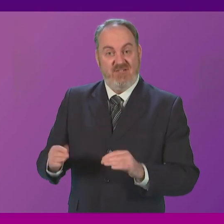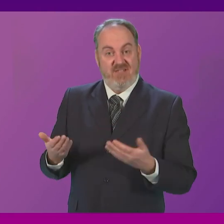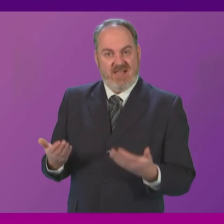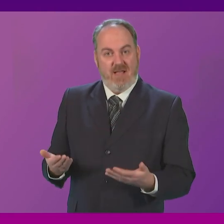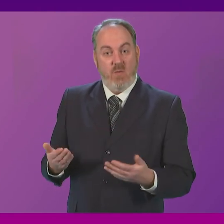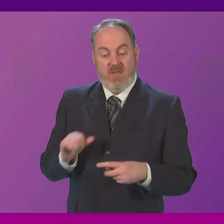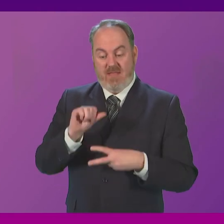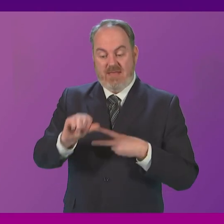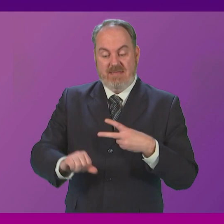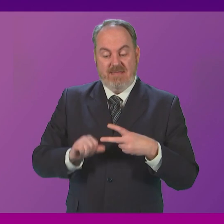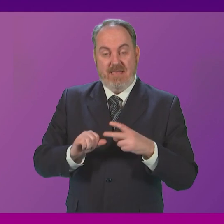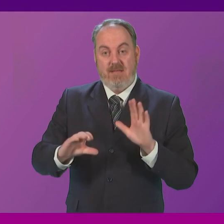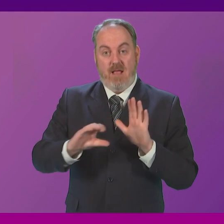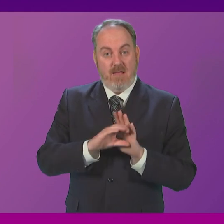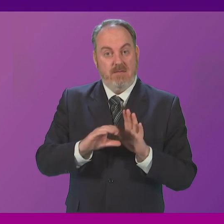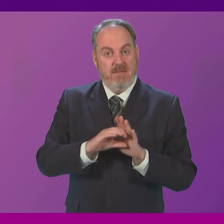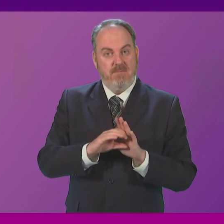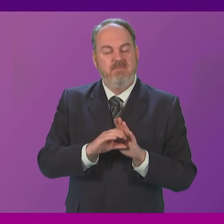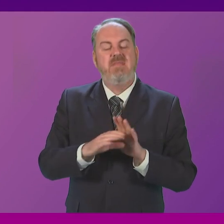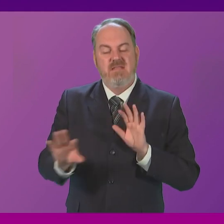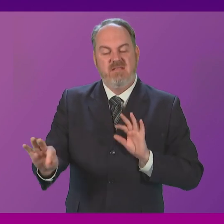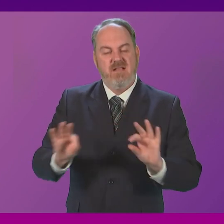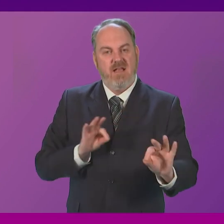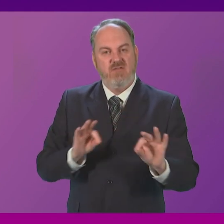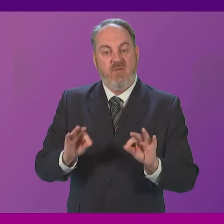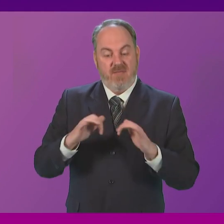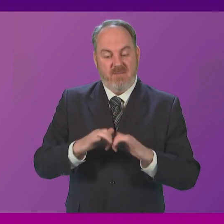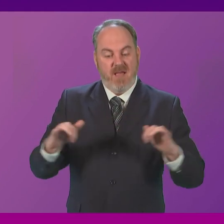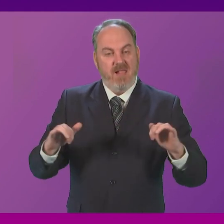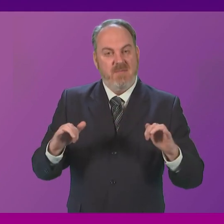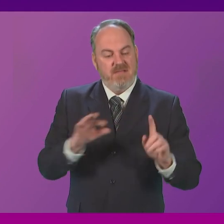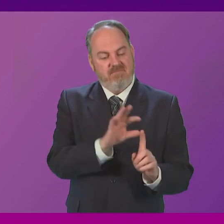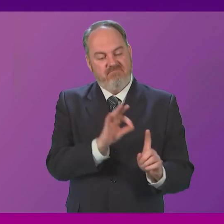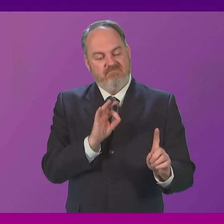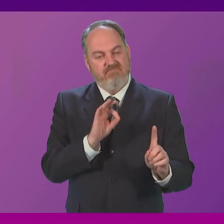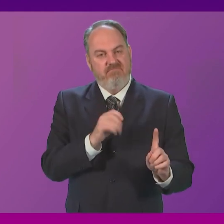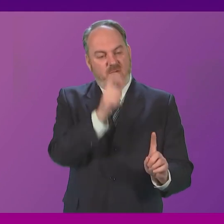The next item of business is the selection of the Parliament’s nominee as First Minister.